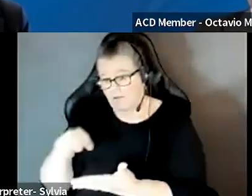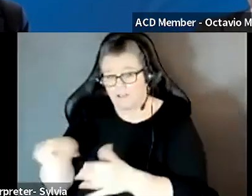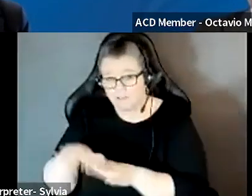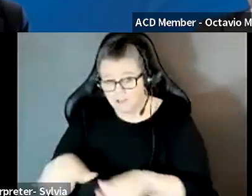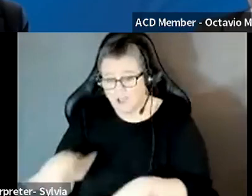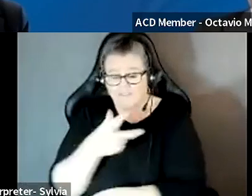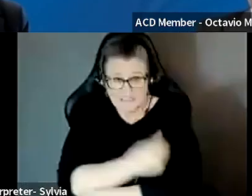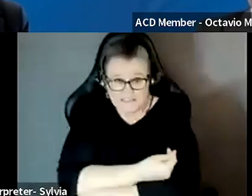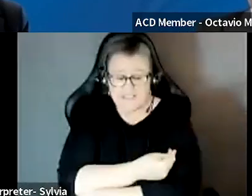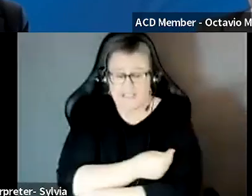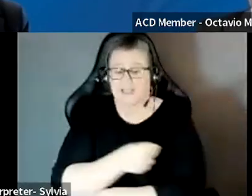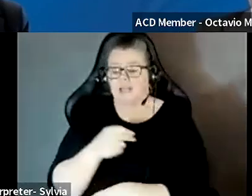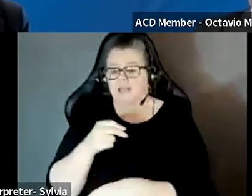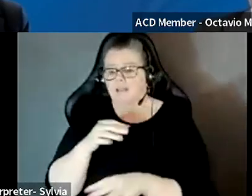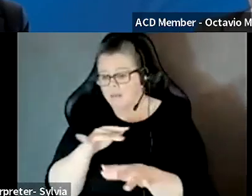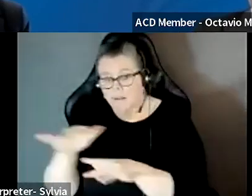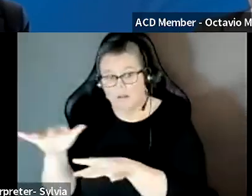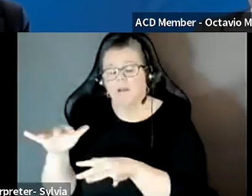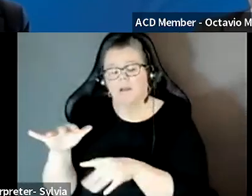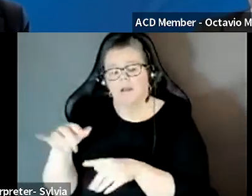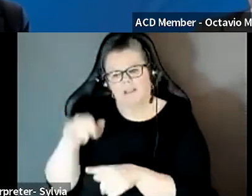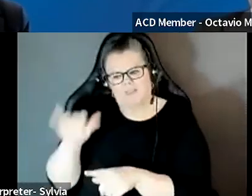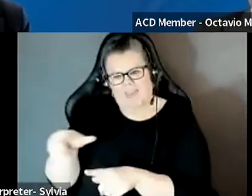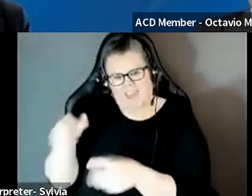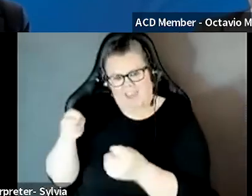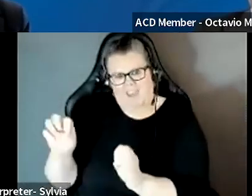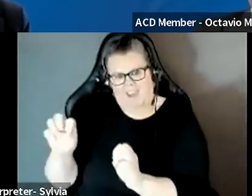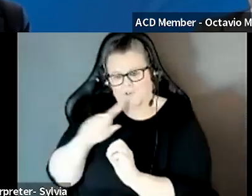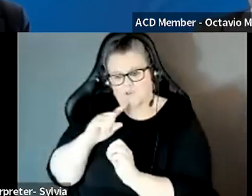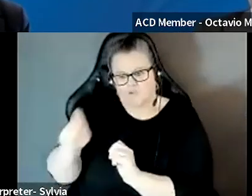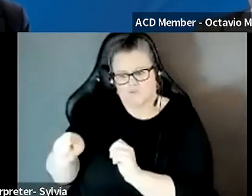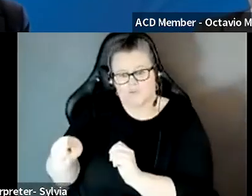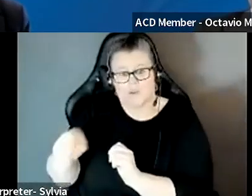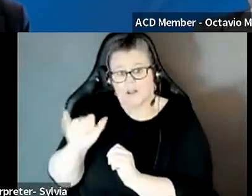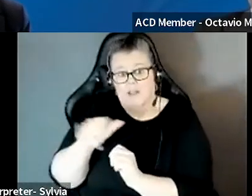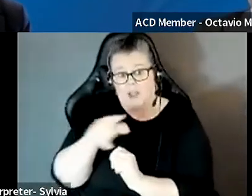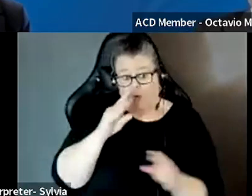feeling like those kinds of efforts should be coordinated to really as you're focusing on COVID vaccine for children less